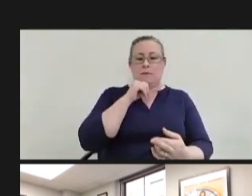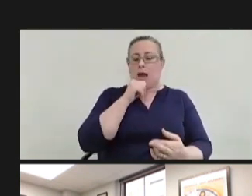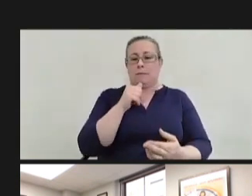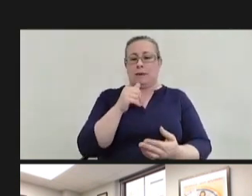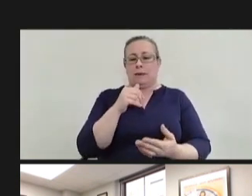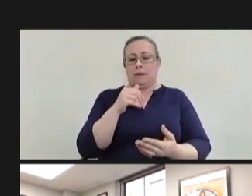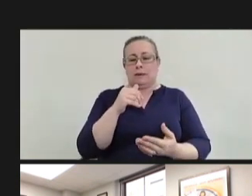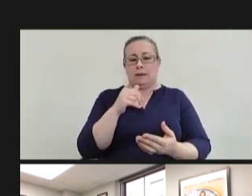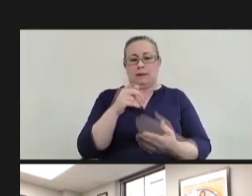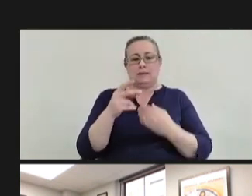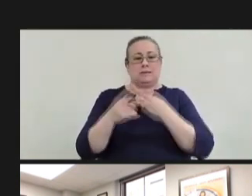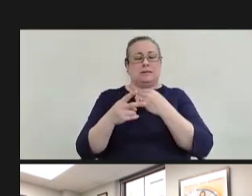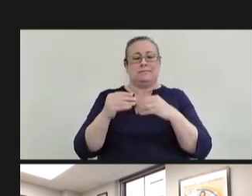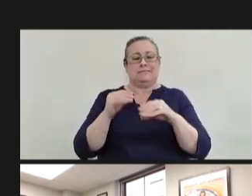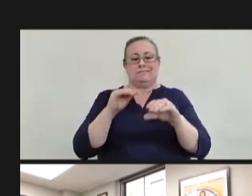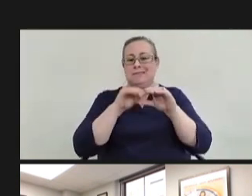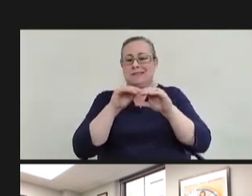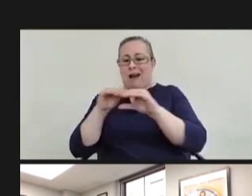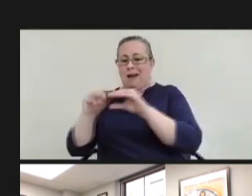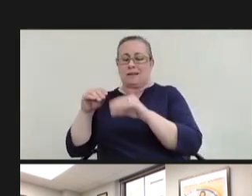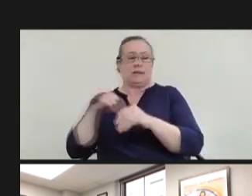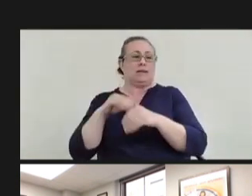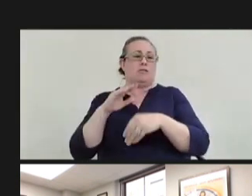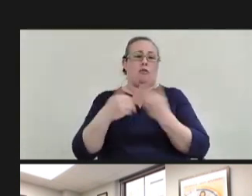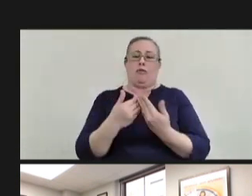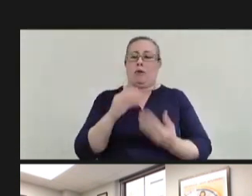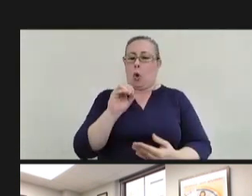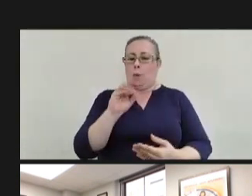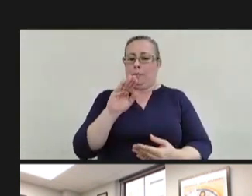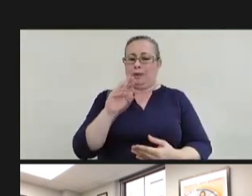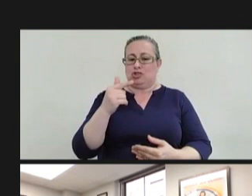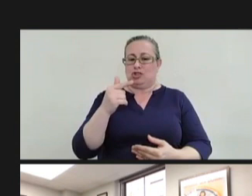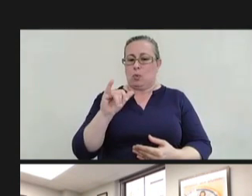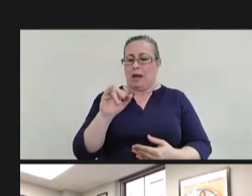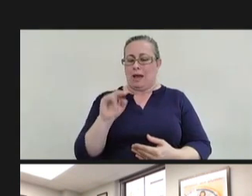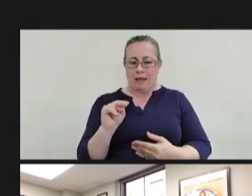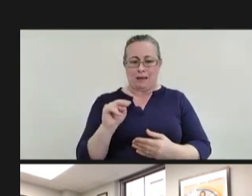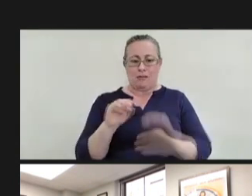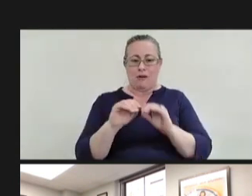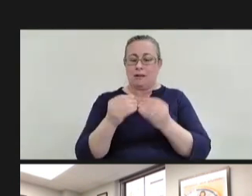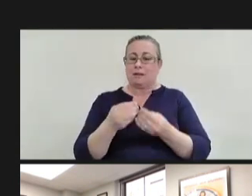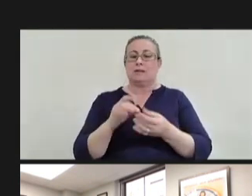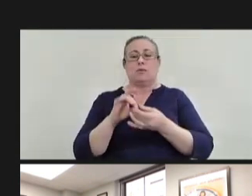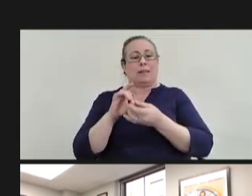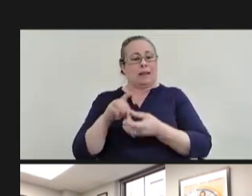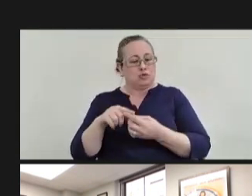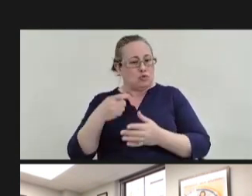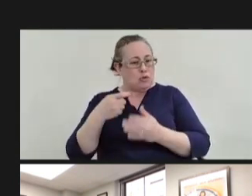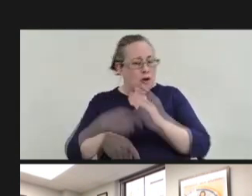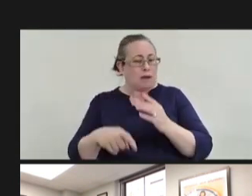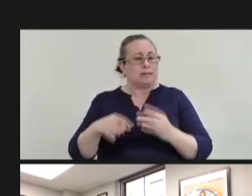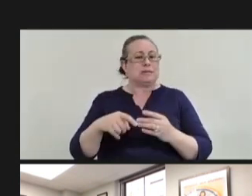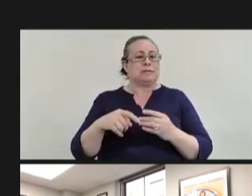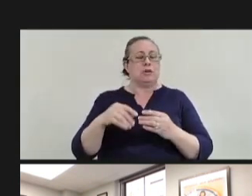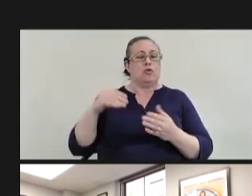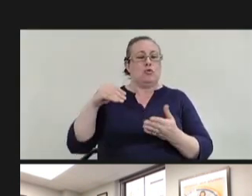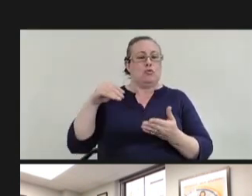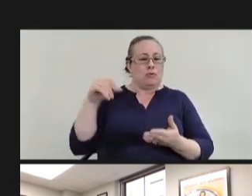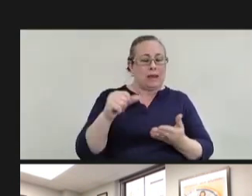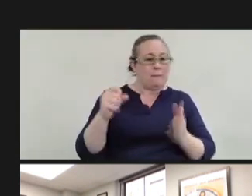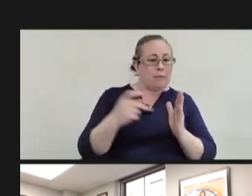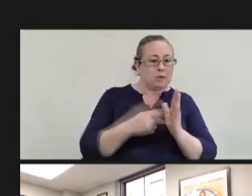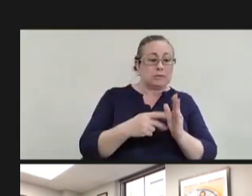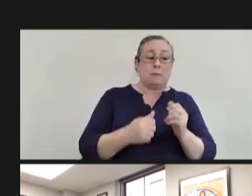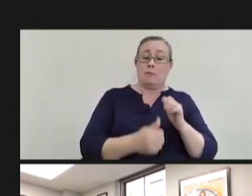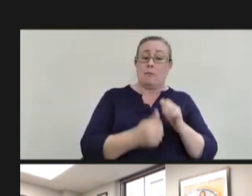of those OBGYN offices. It has a lot to do with cost, reimbursement. Most OBGYN offices are not